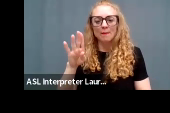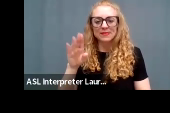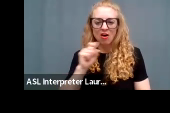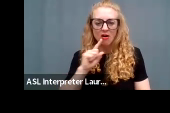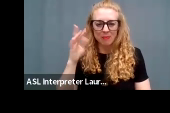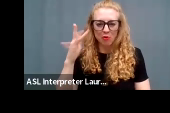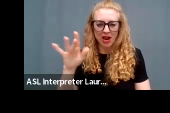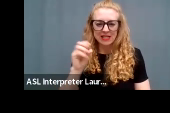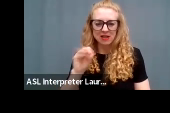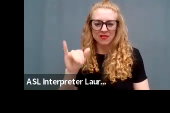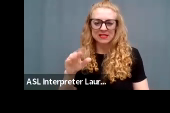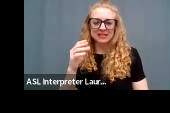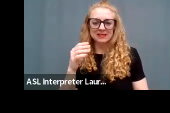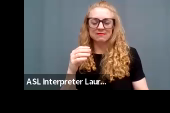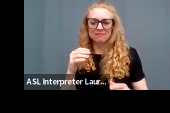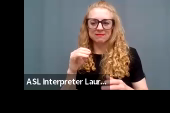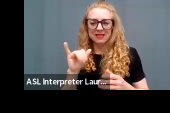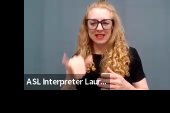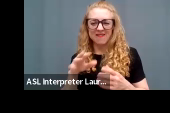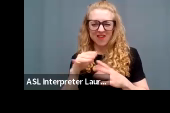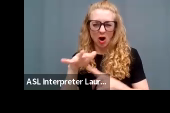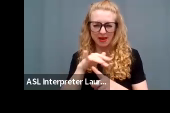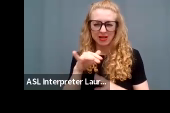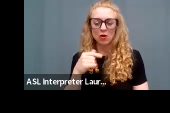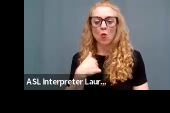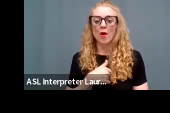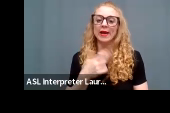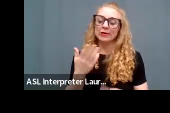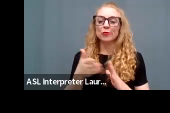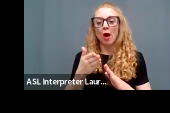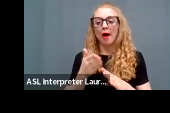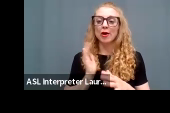environment so that this is where we run our our routines and scenes this is where at all